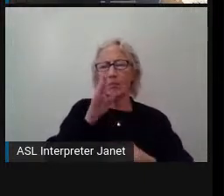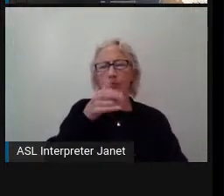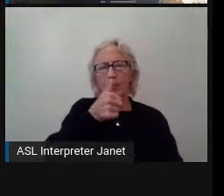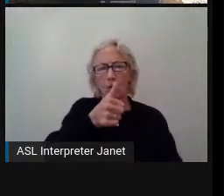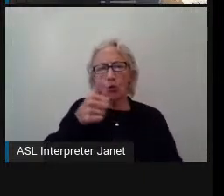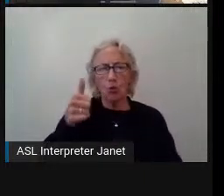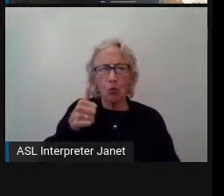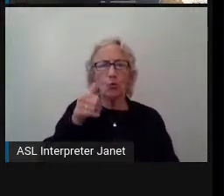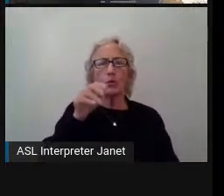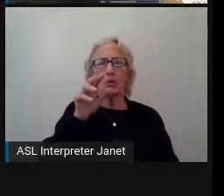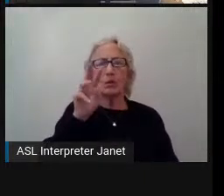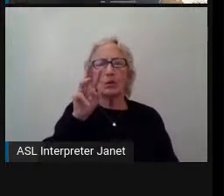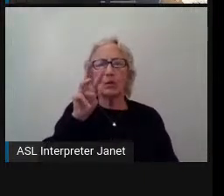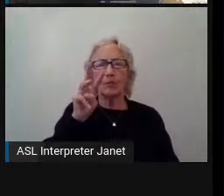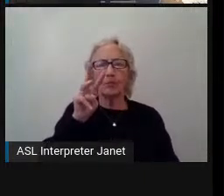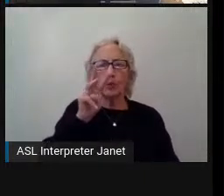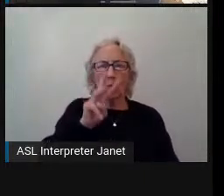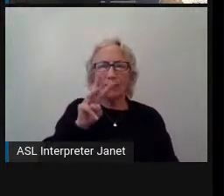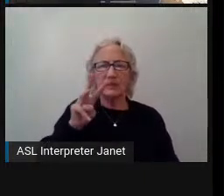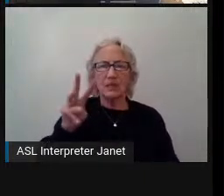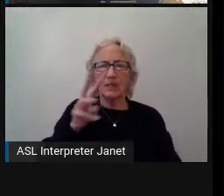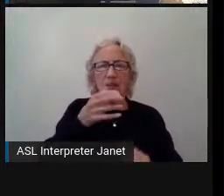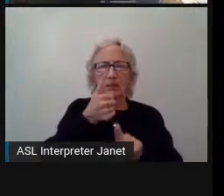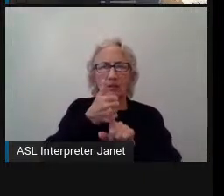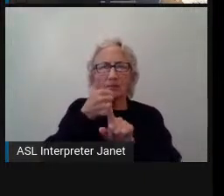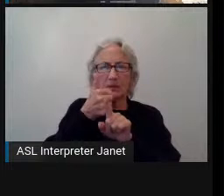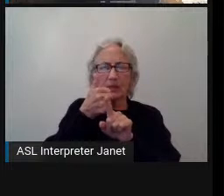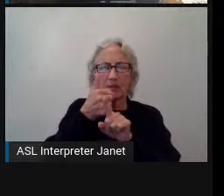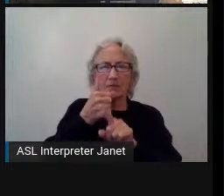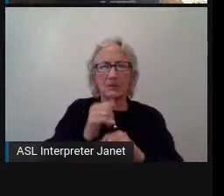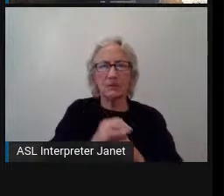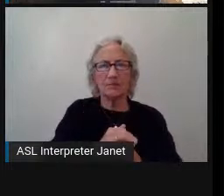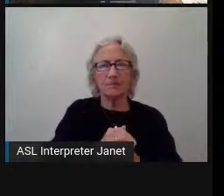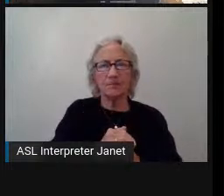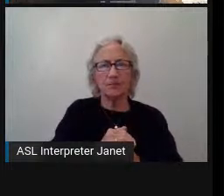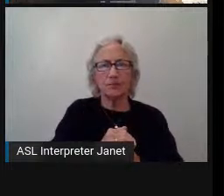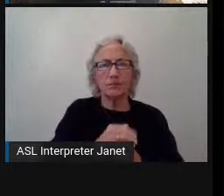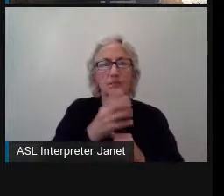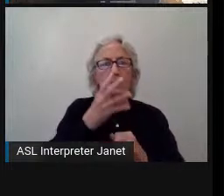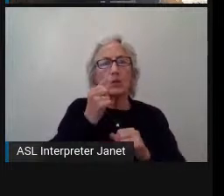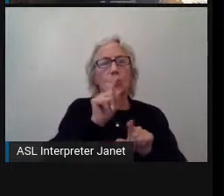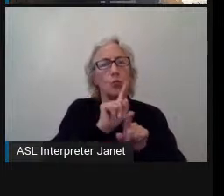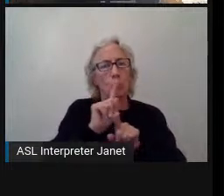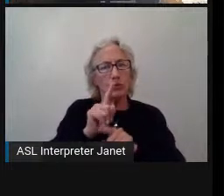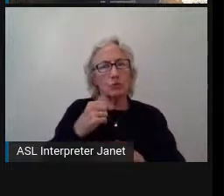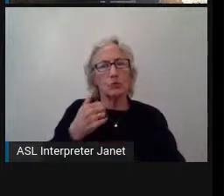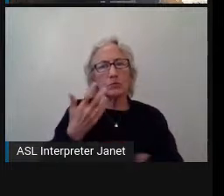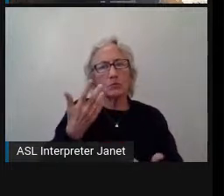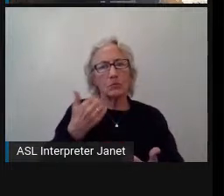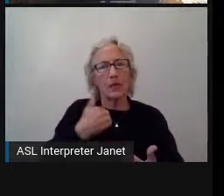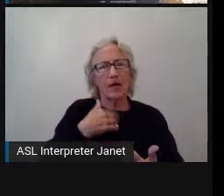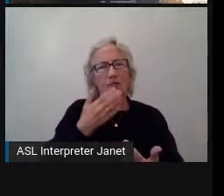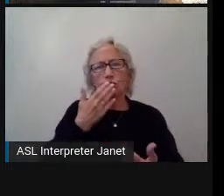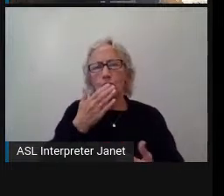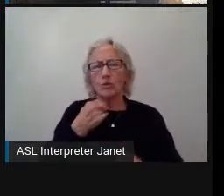who use Joomla to develop their own website. We want to keep raising the